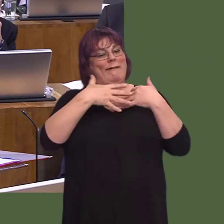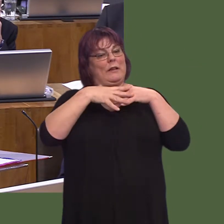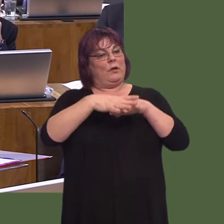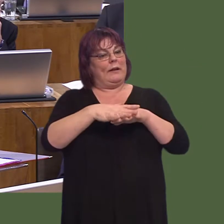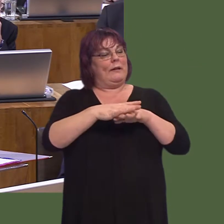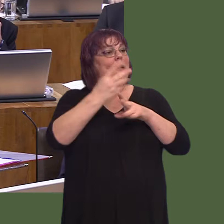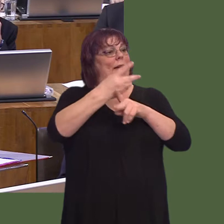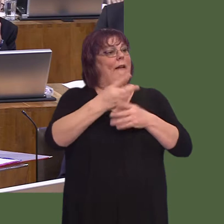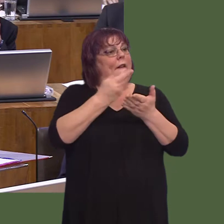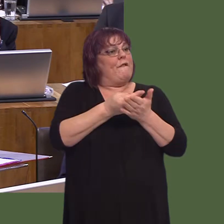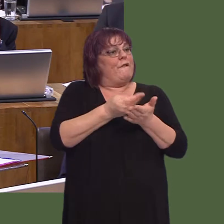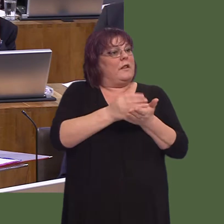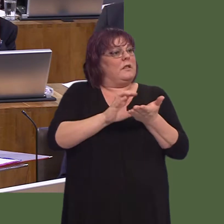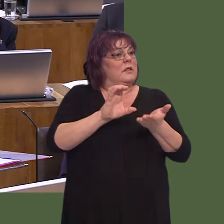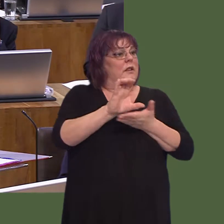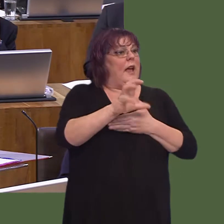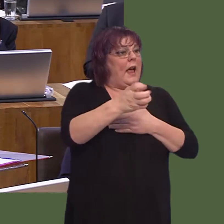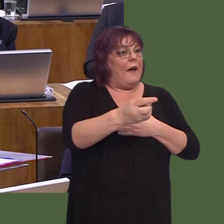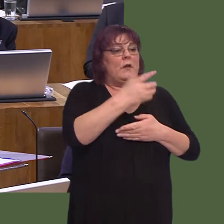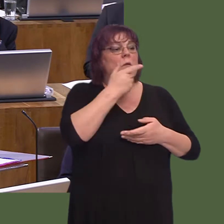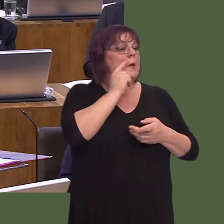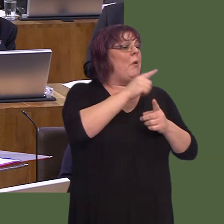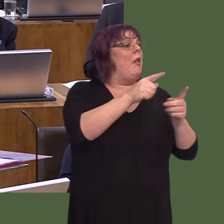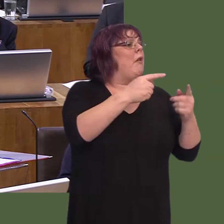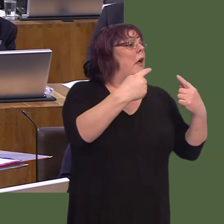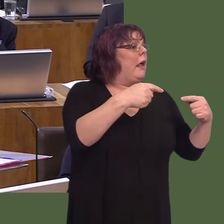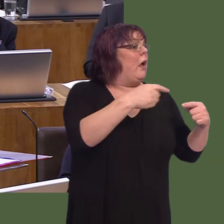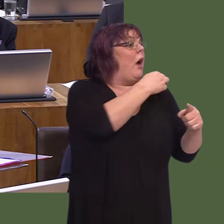care fund, making sure that people are able to leave hospital when they are able.